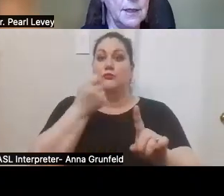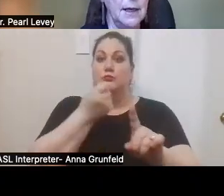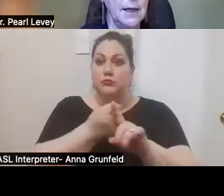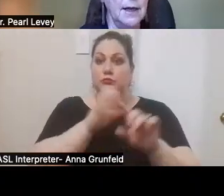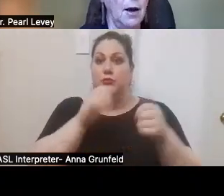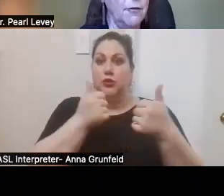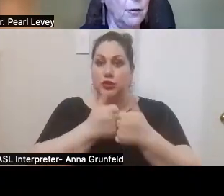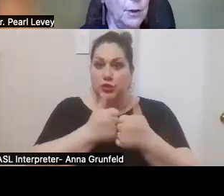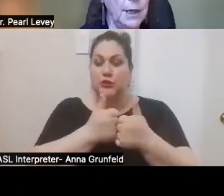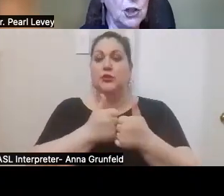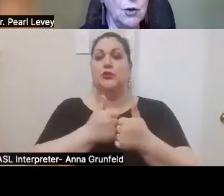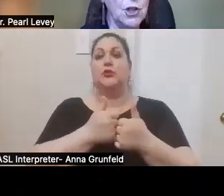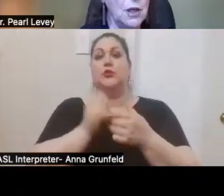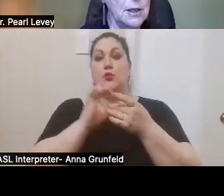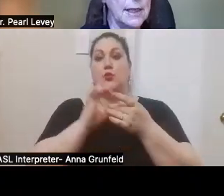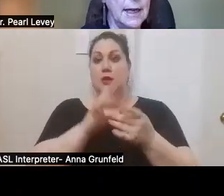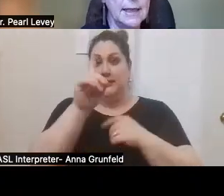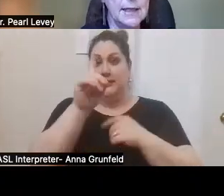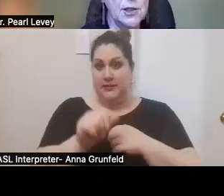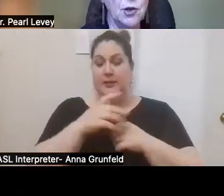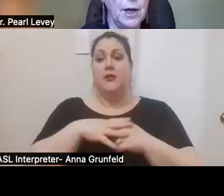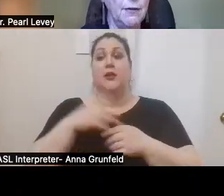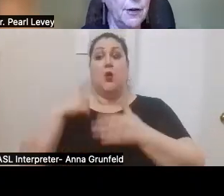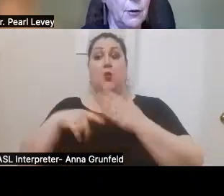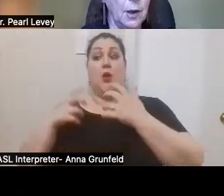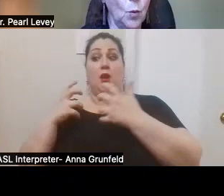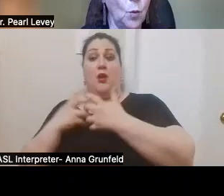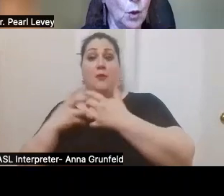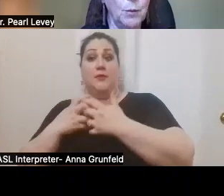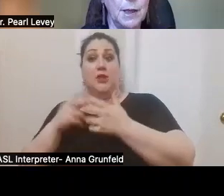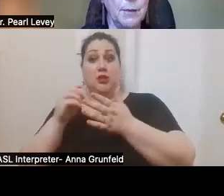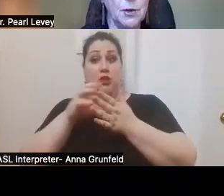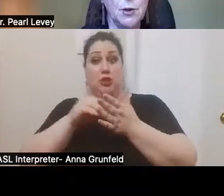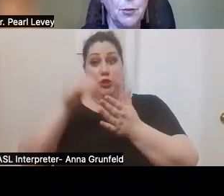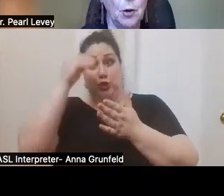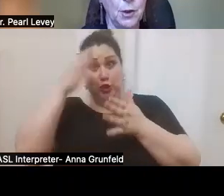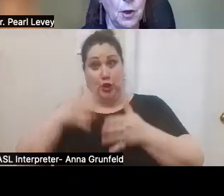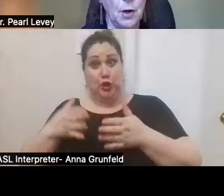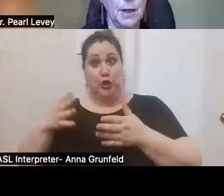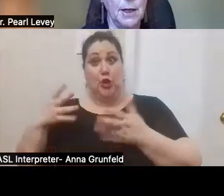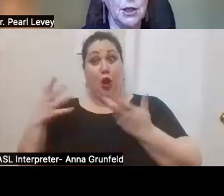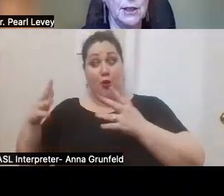Often we need to do a task analysis to really figure out what would be the most appropriate accommodation.